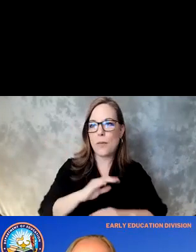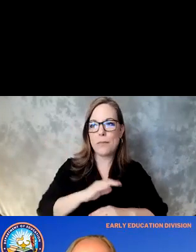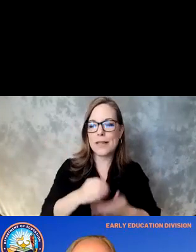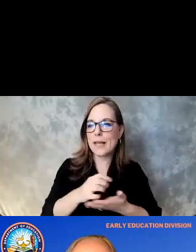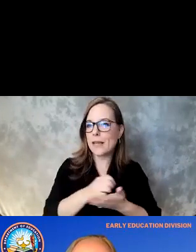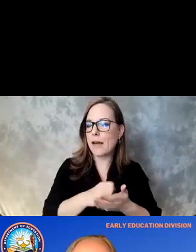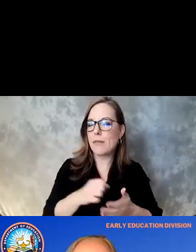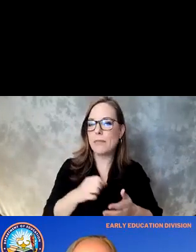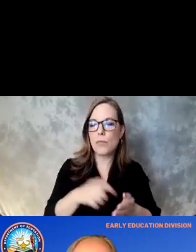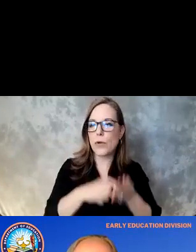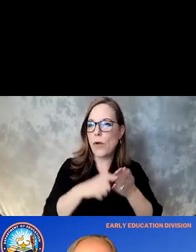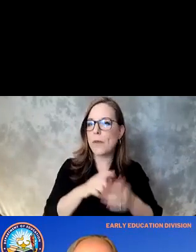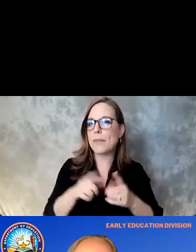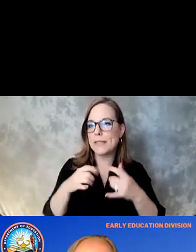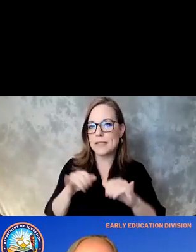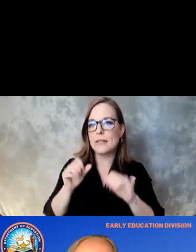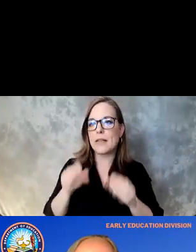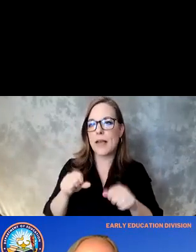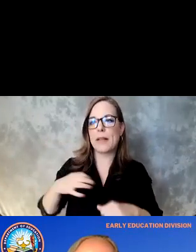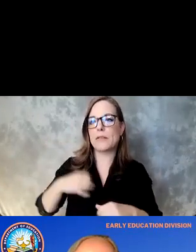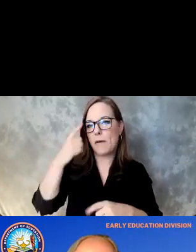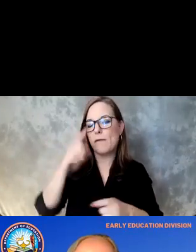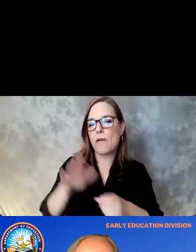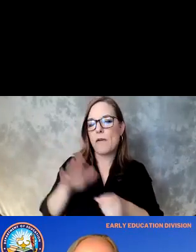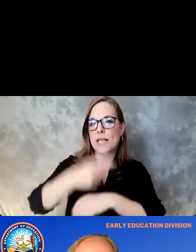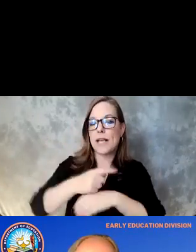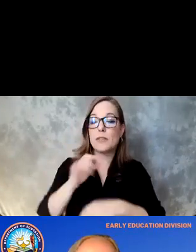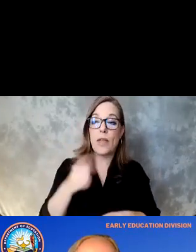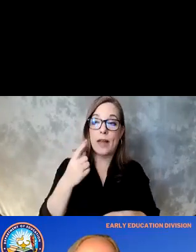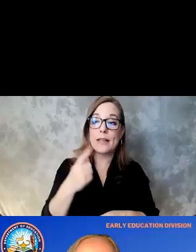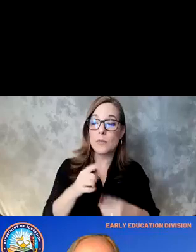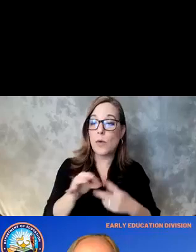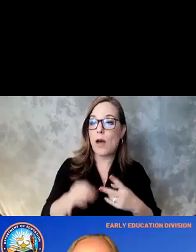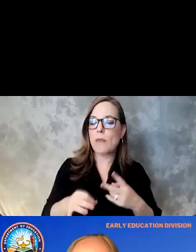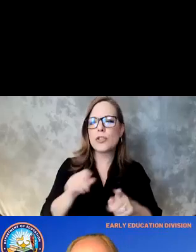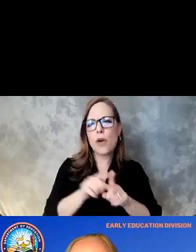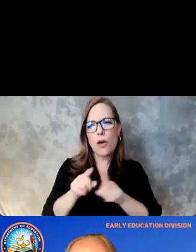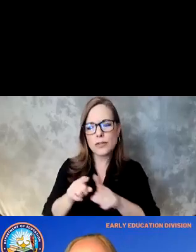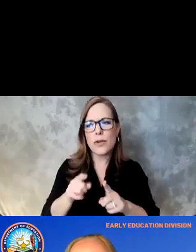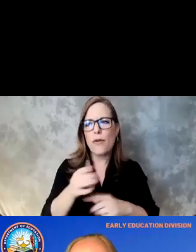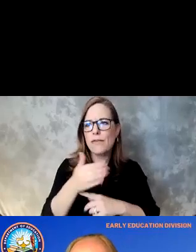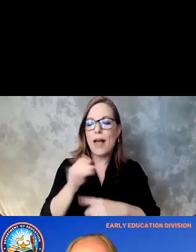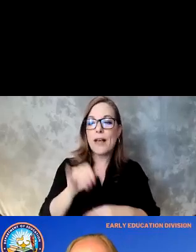and so that's one option. I also want to flag that the Governor’s Proposed Budget would